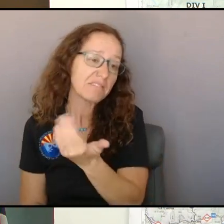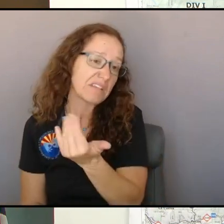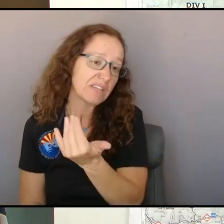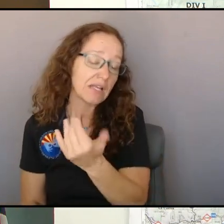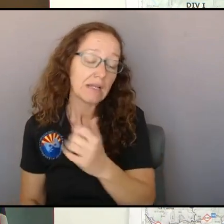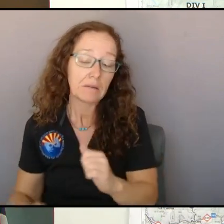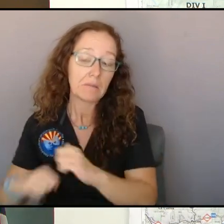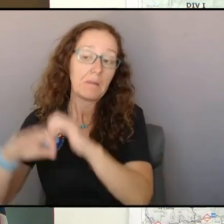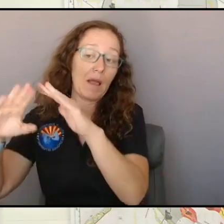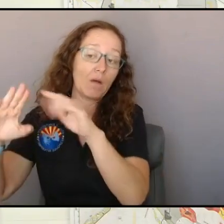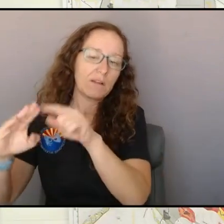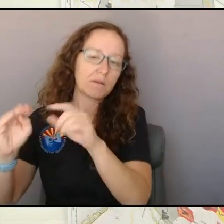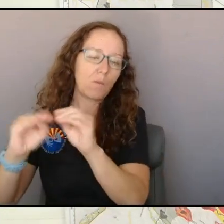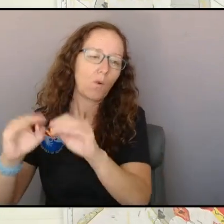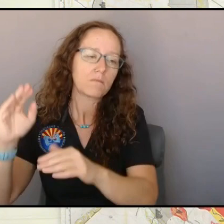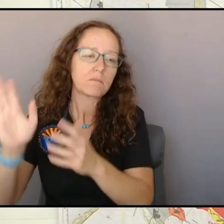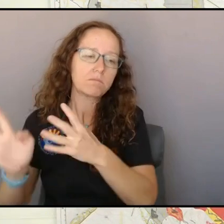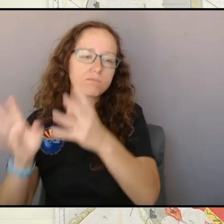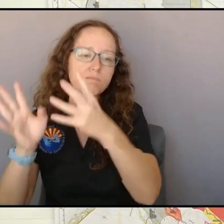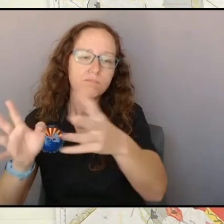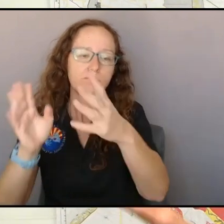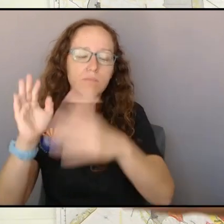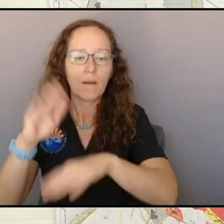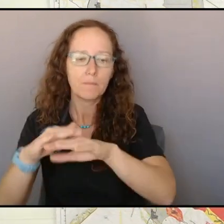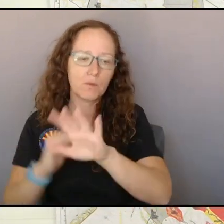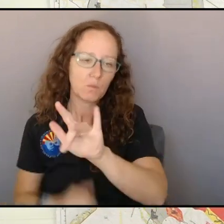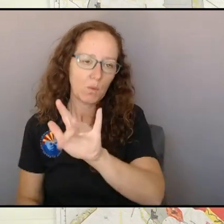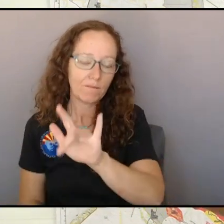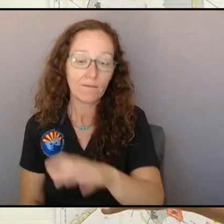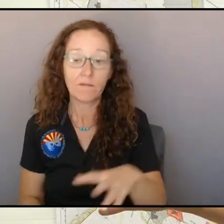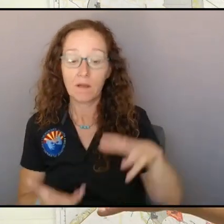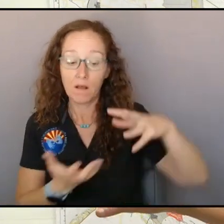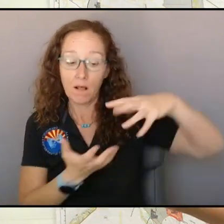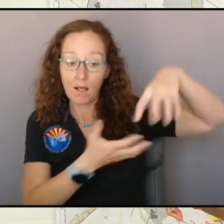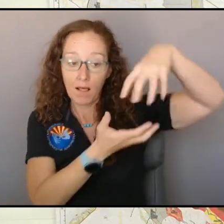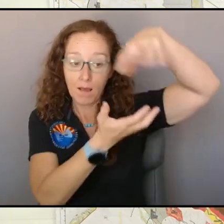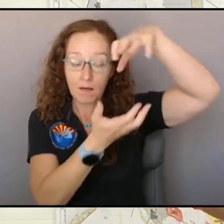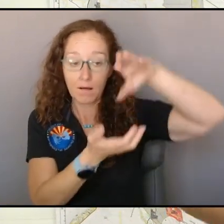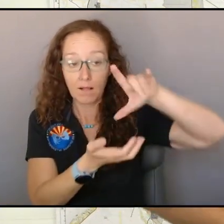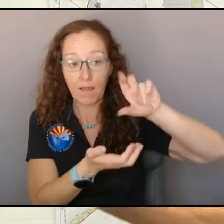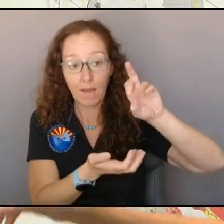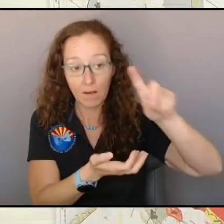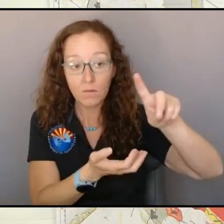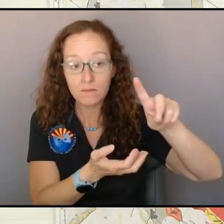25 and then the clouds. We're going to keep the clouds in on the east side. On the west side, when we get that